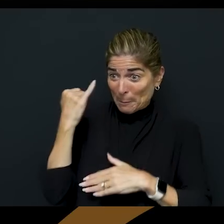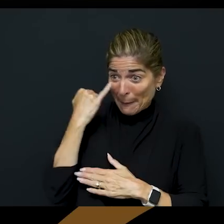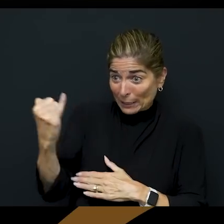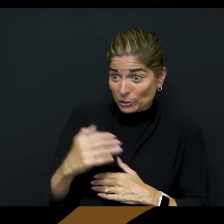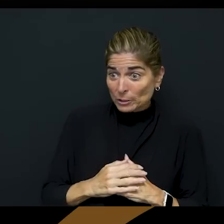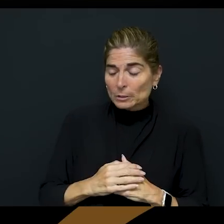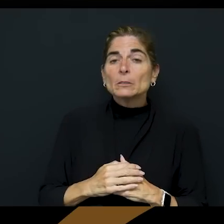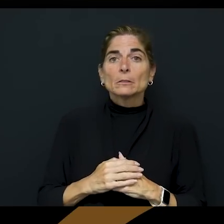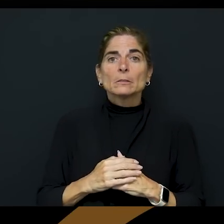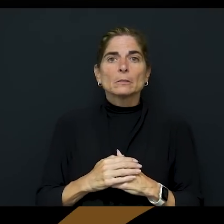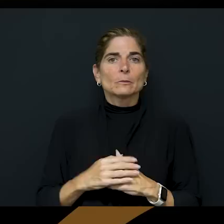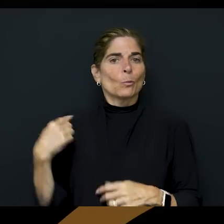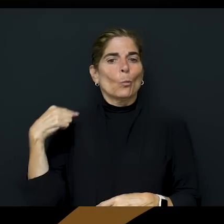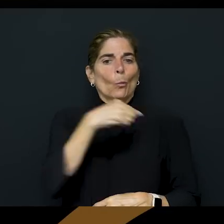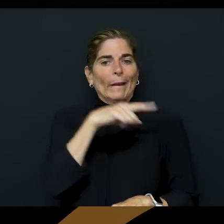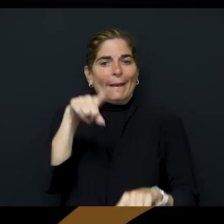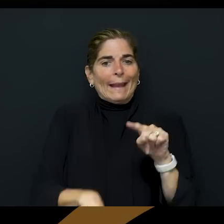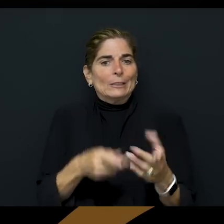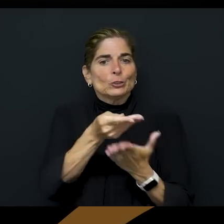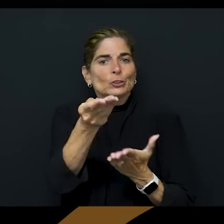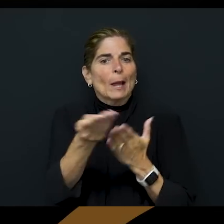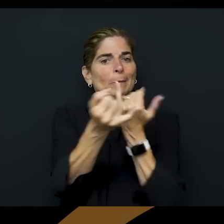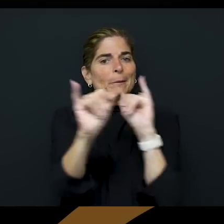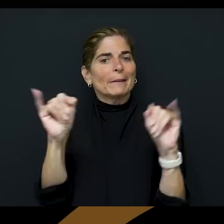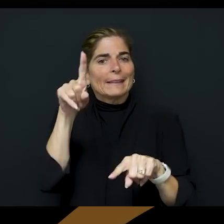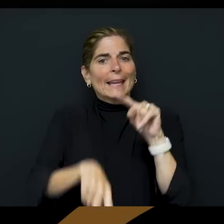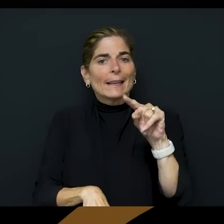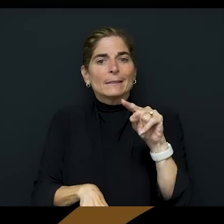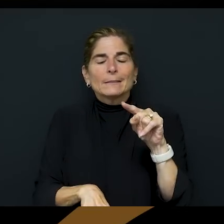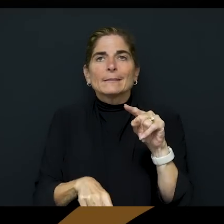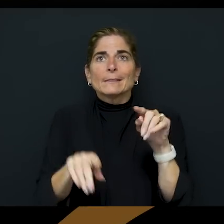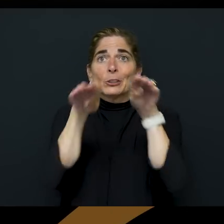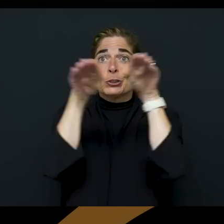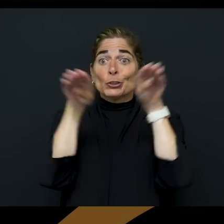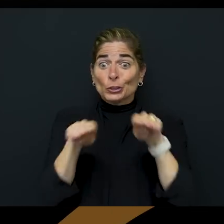We cannot shop independently. We can't see what's on the shelf at all.